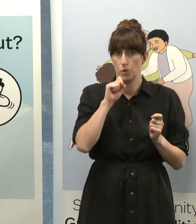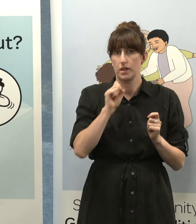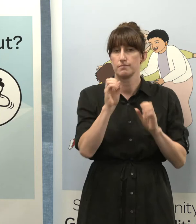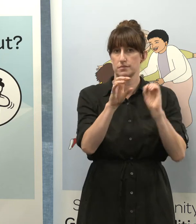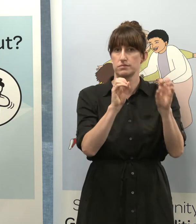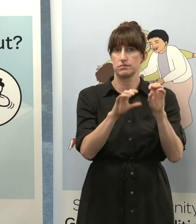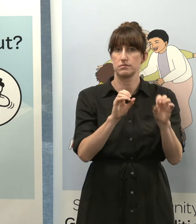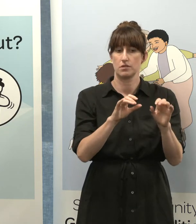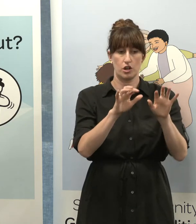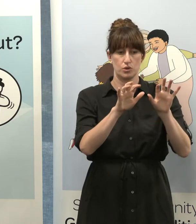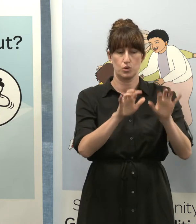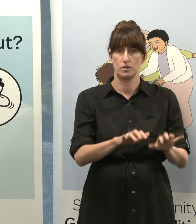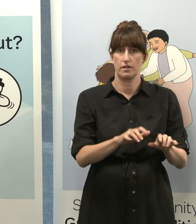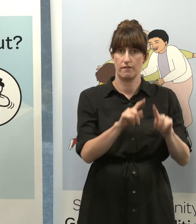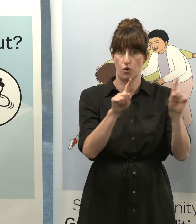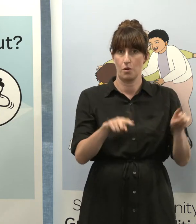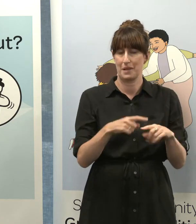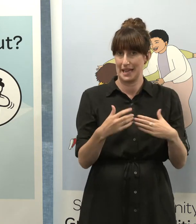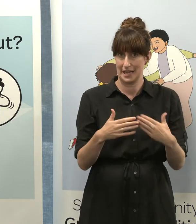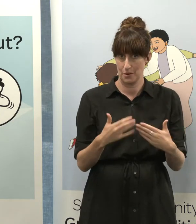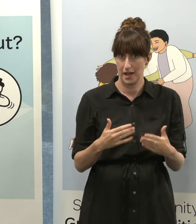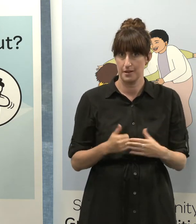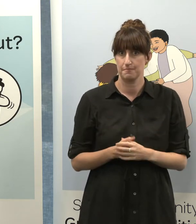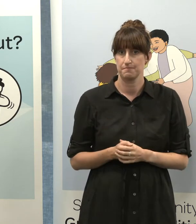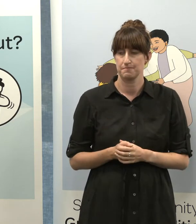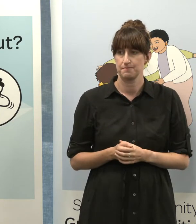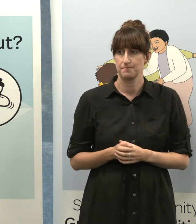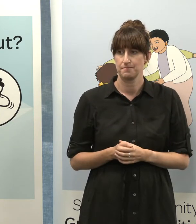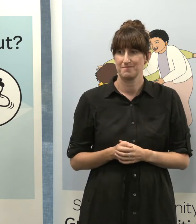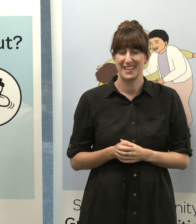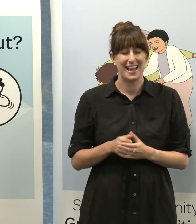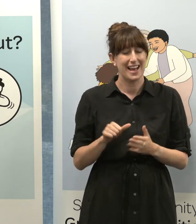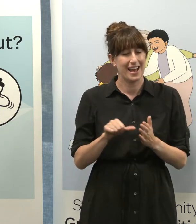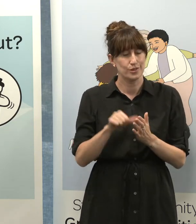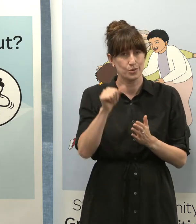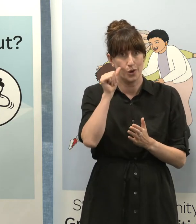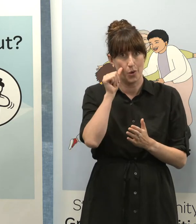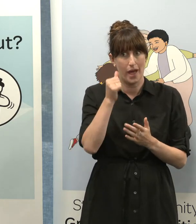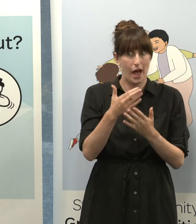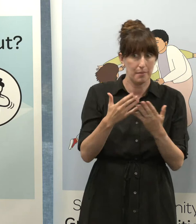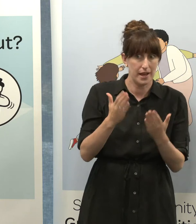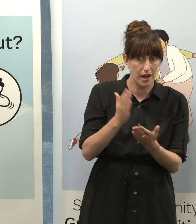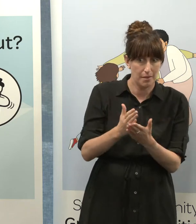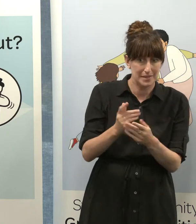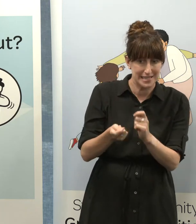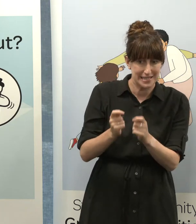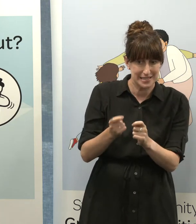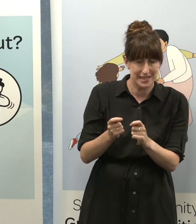people who are testing and